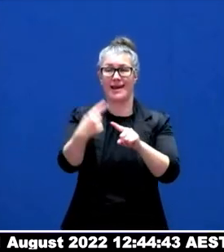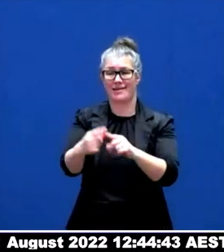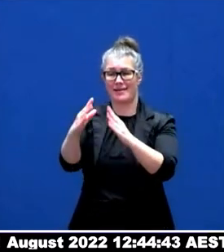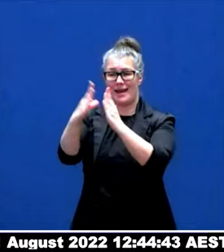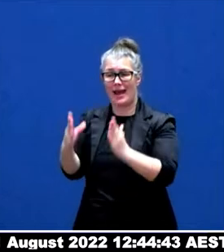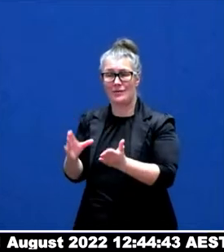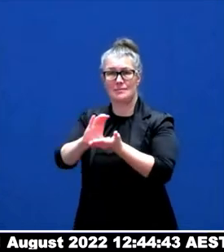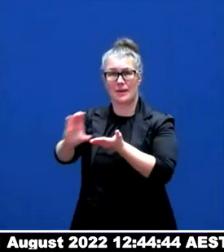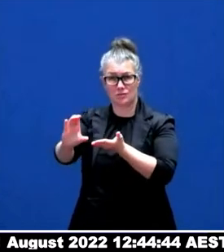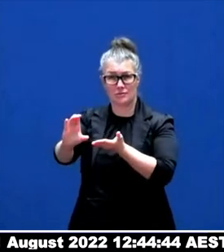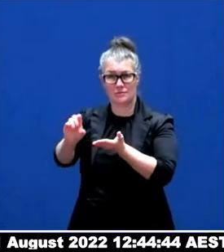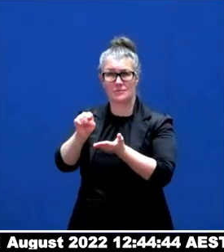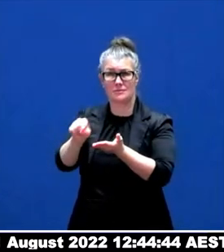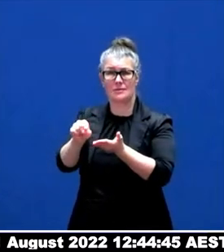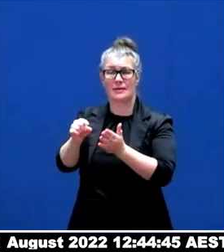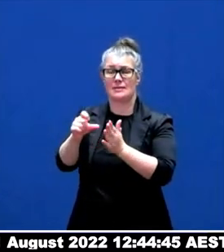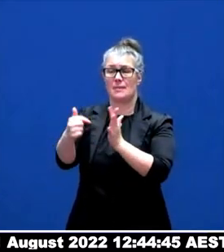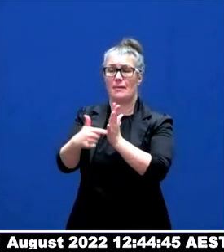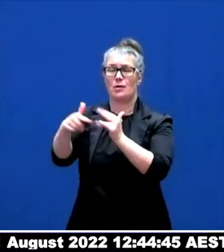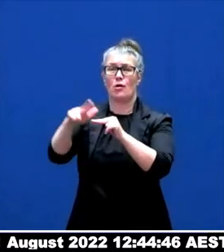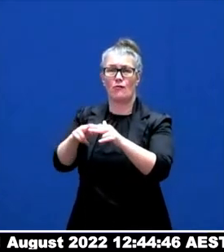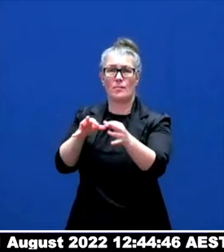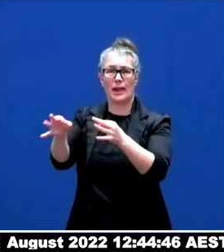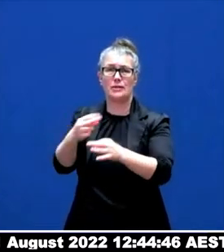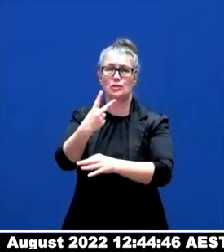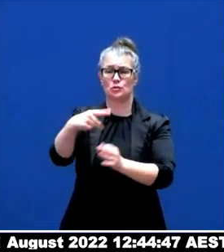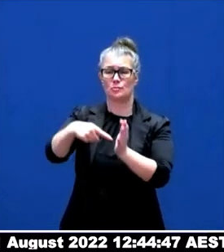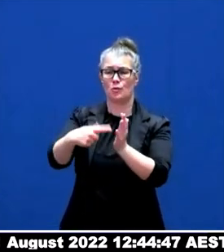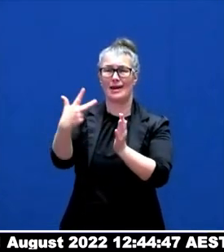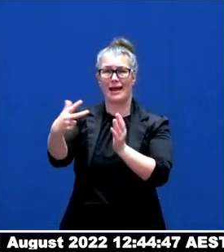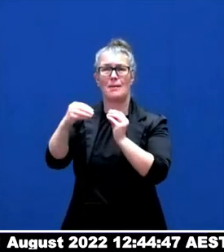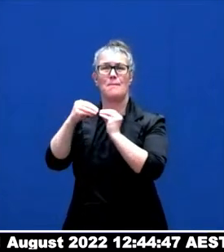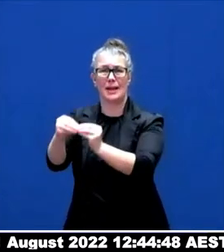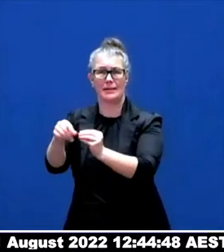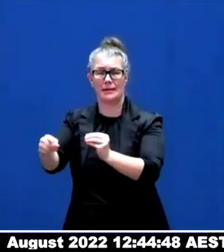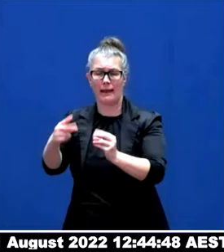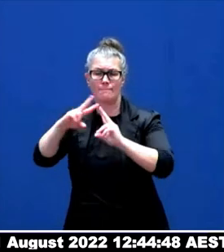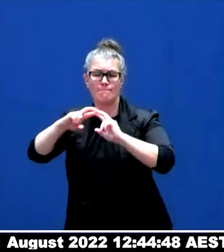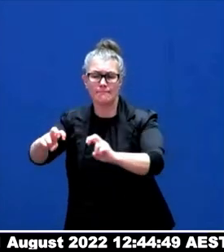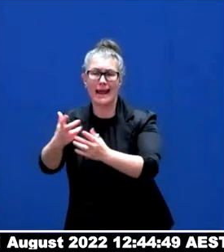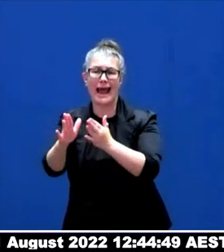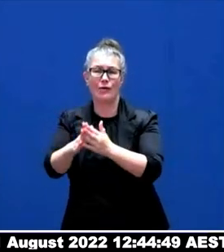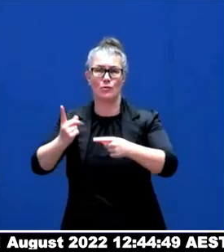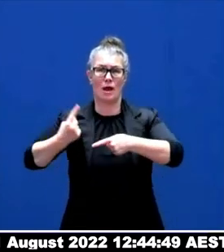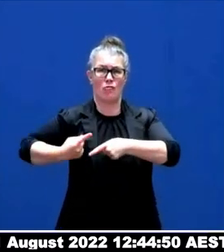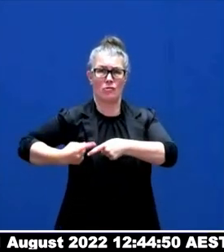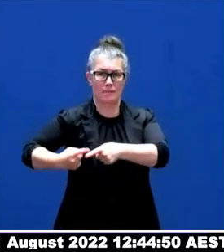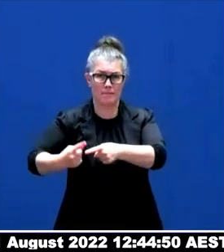is 2.8 billion for this financial year that's looking at accelerating new supply First Home Ownership Grants, etcetera.